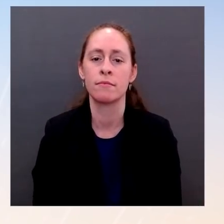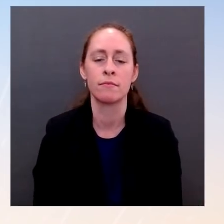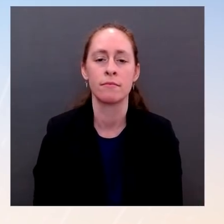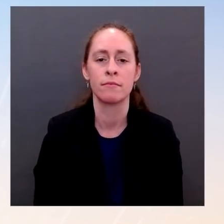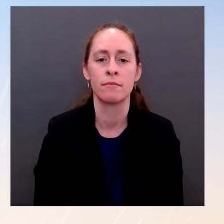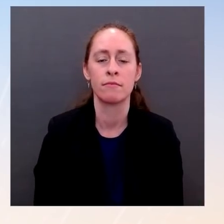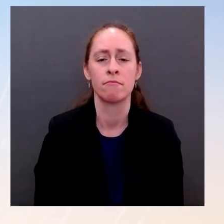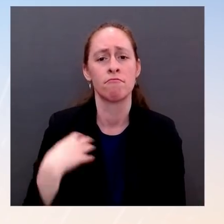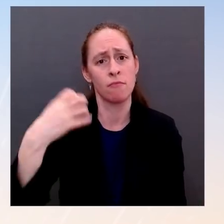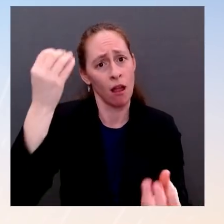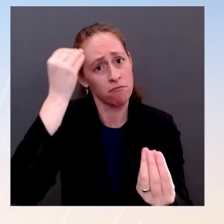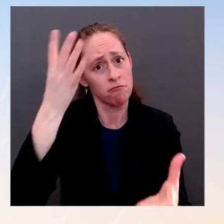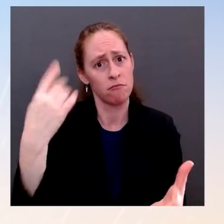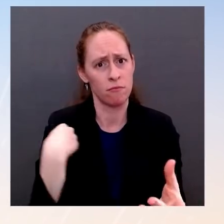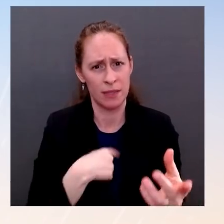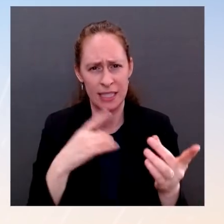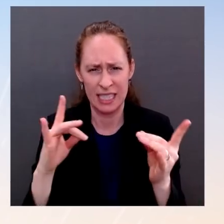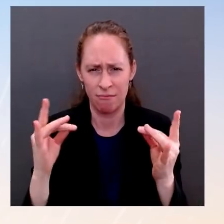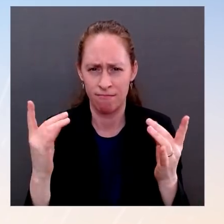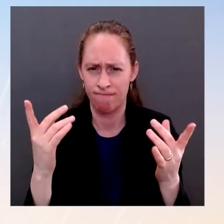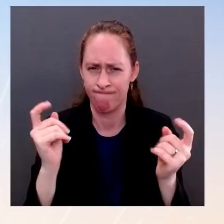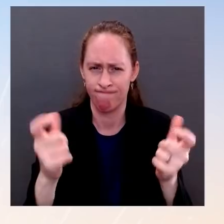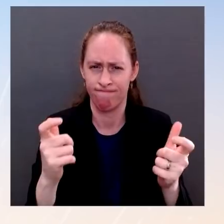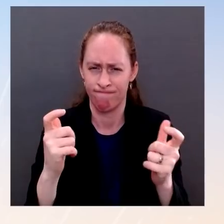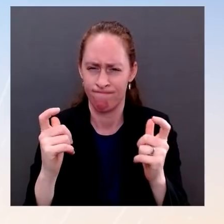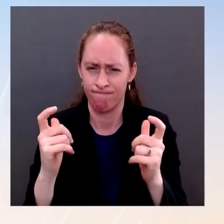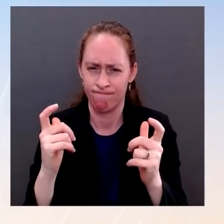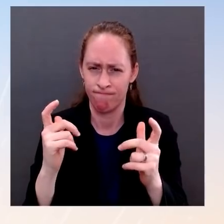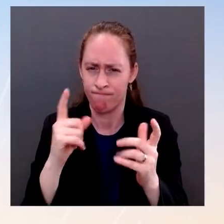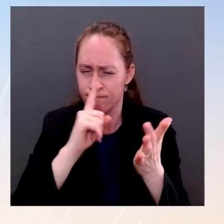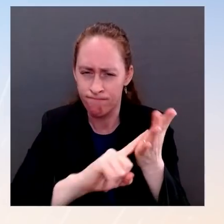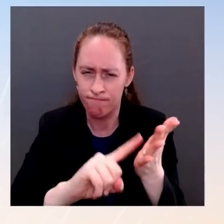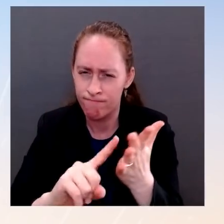the behavior quickly as part of holding nations accountable